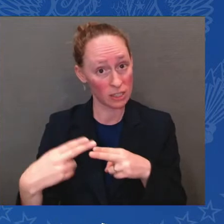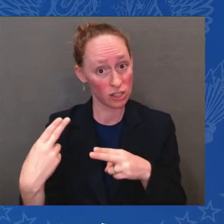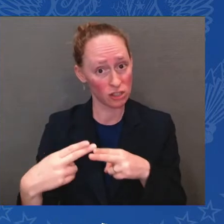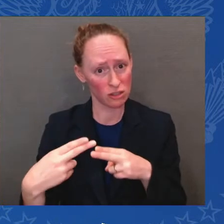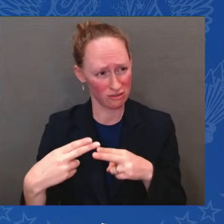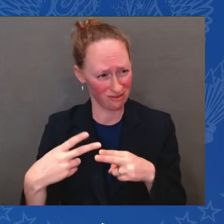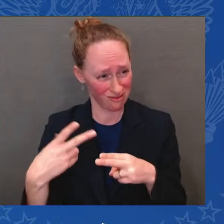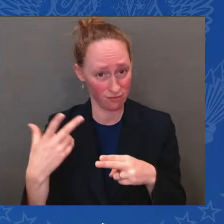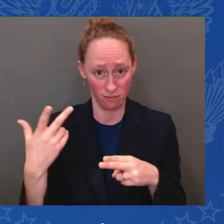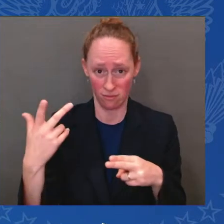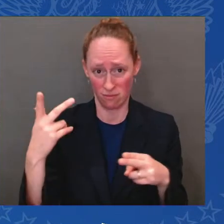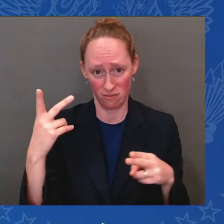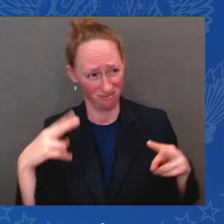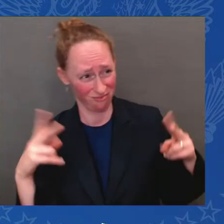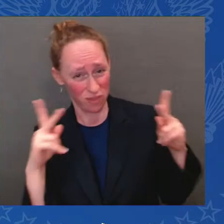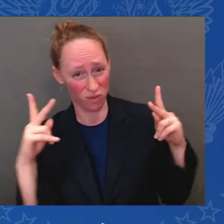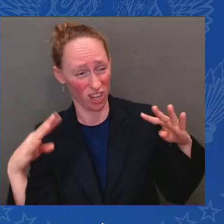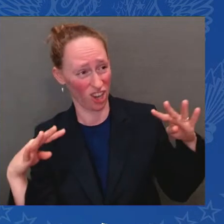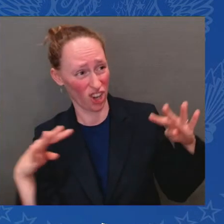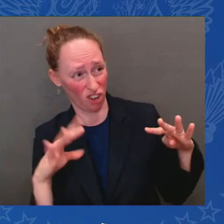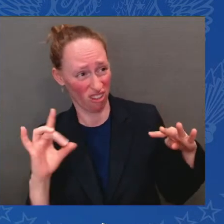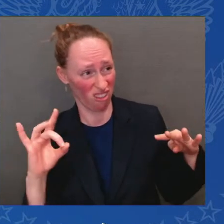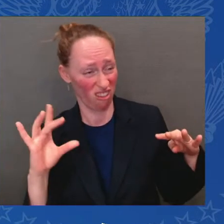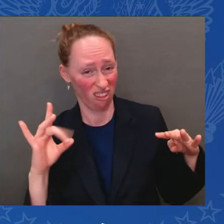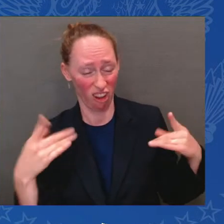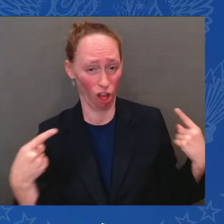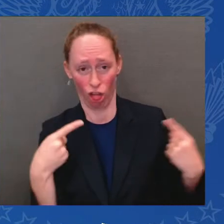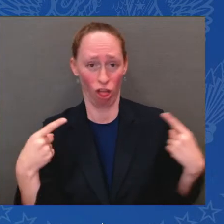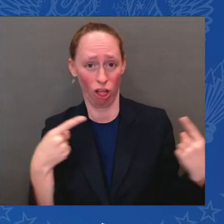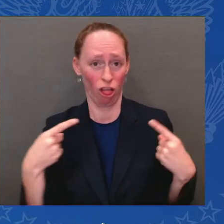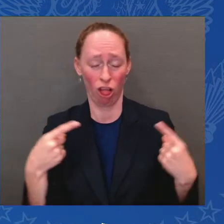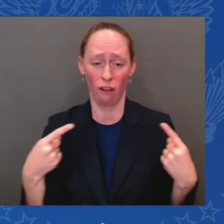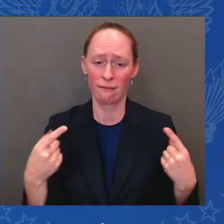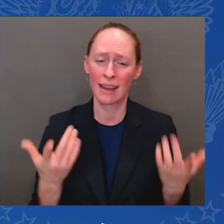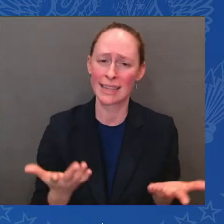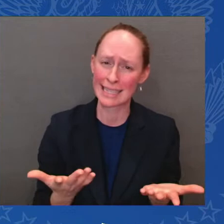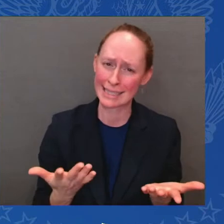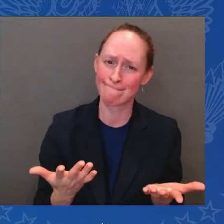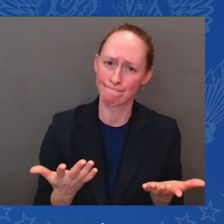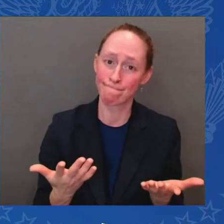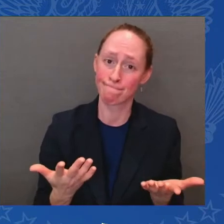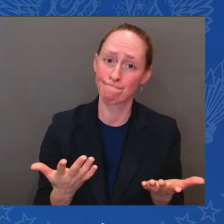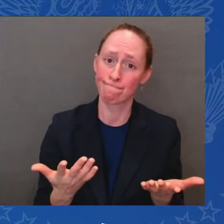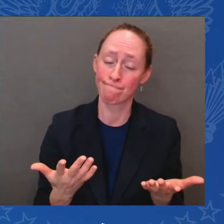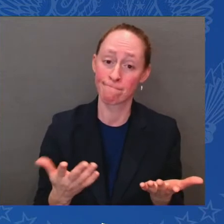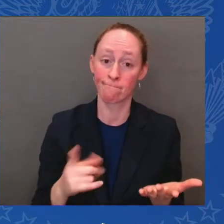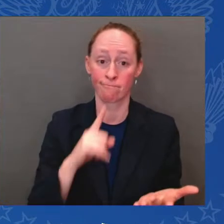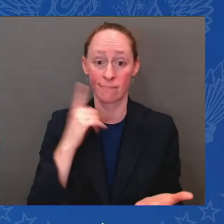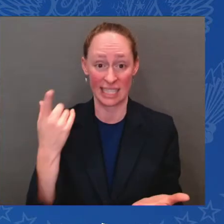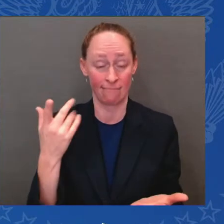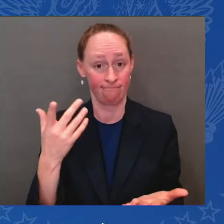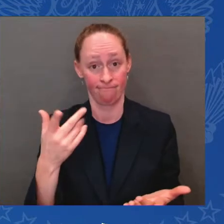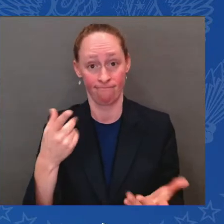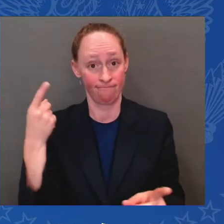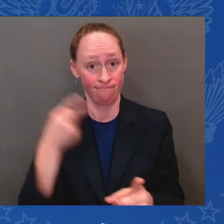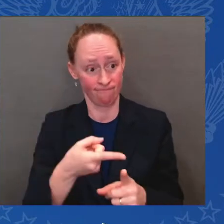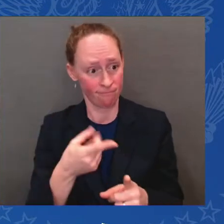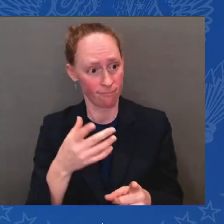The President: Based on the MAGA Republicans' , yes. Based on what my administration is doing, no. Thank you.